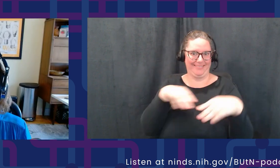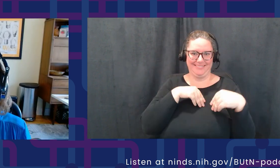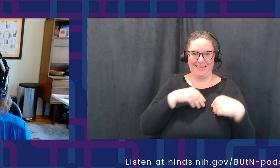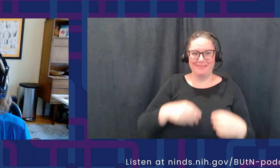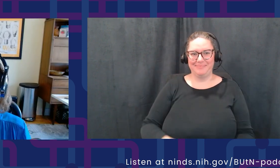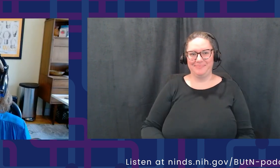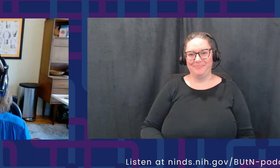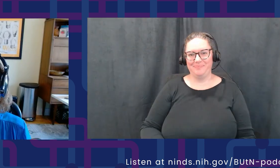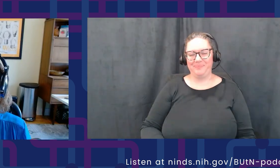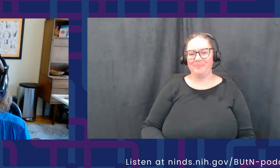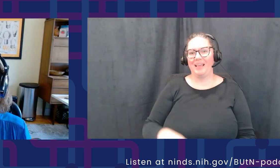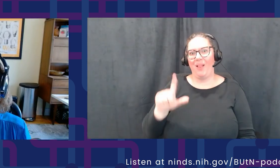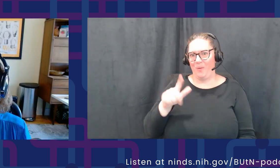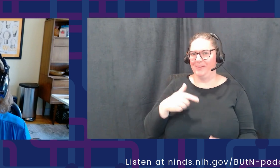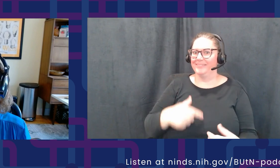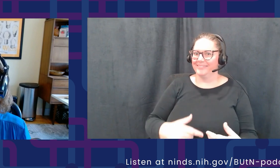It's very bad when you're boring yourself!